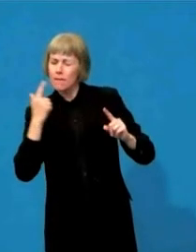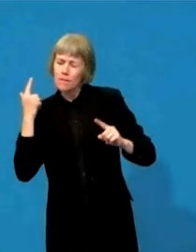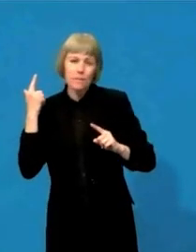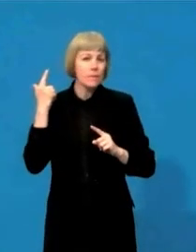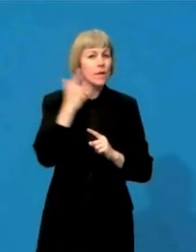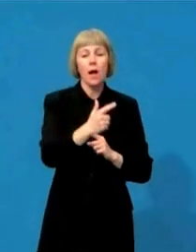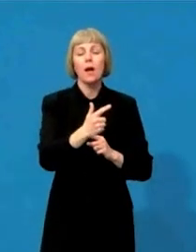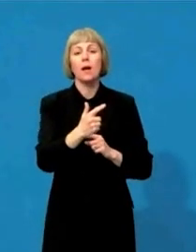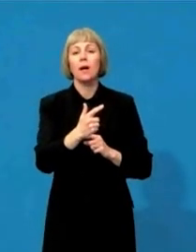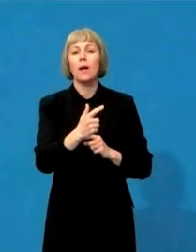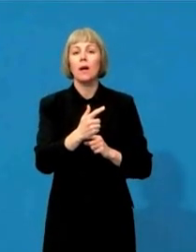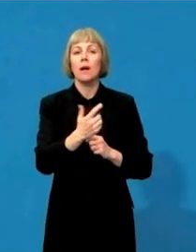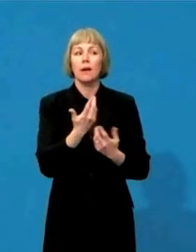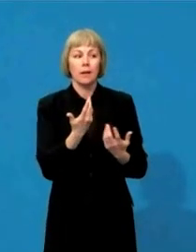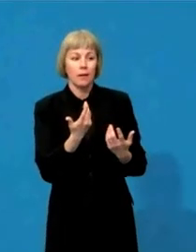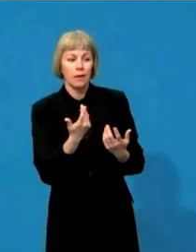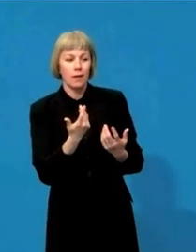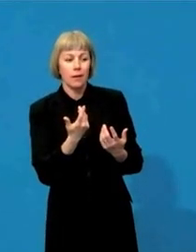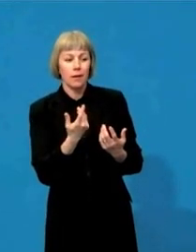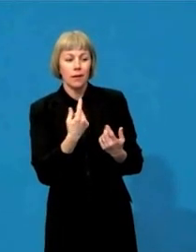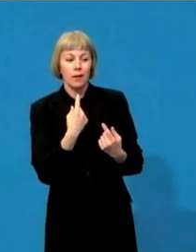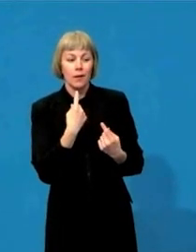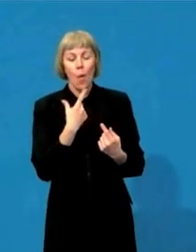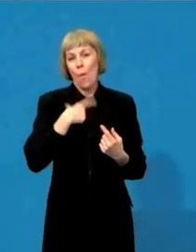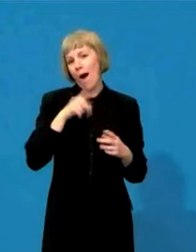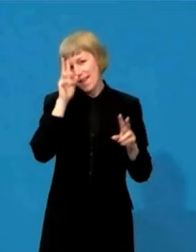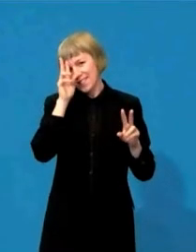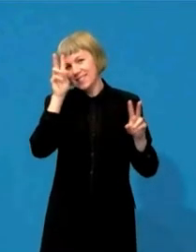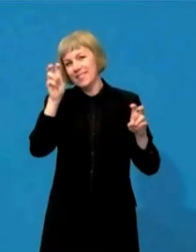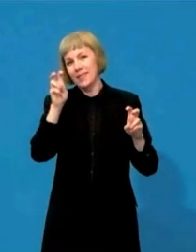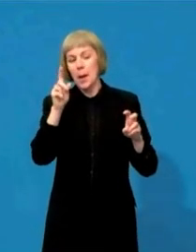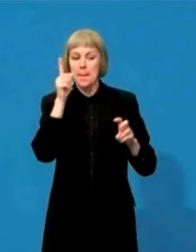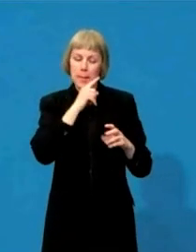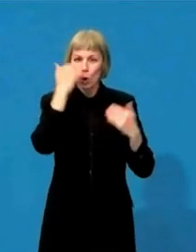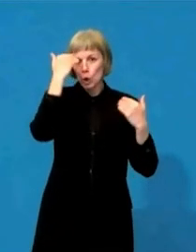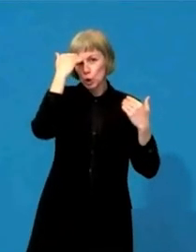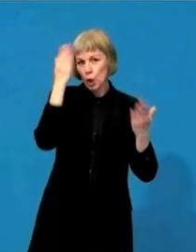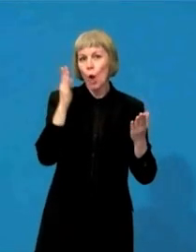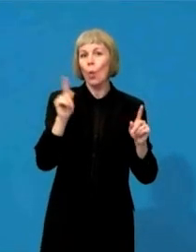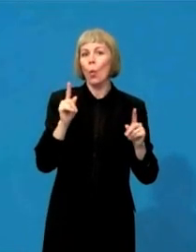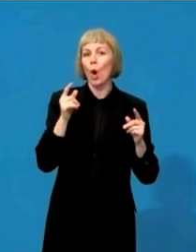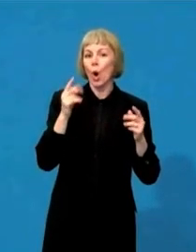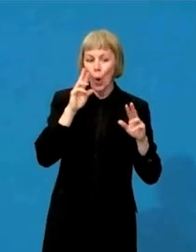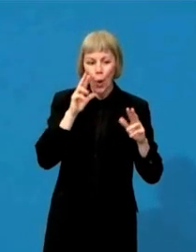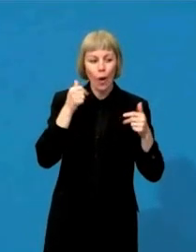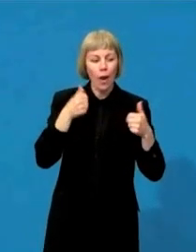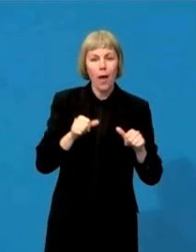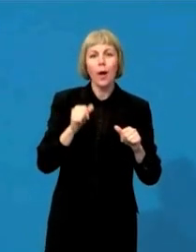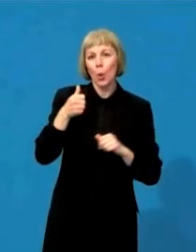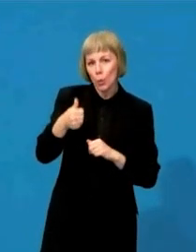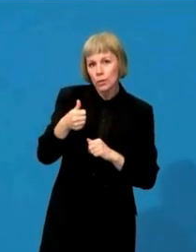talk about, "People don't know what good looks like", why should we in such small